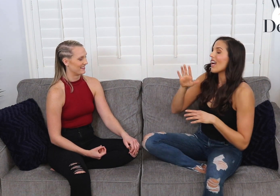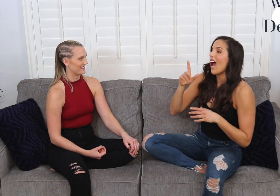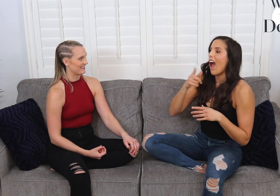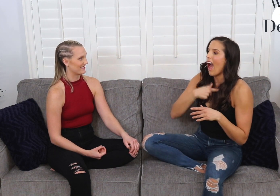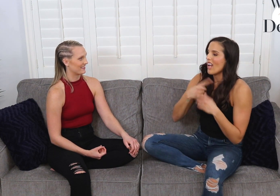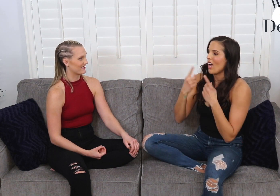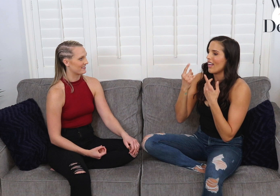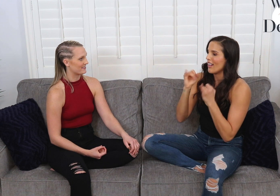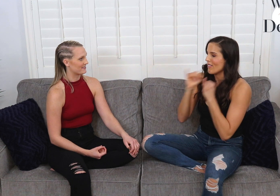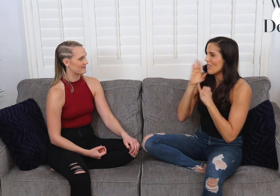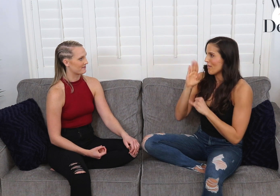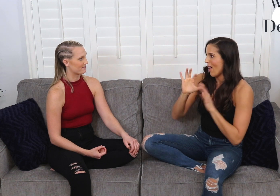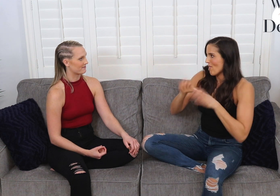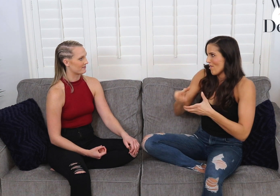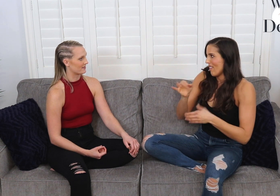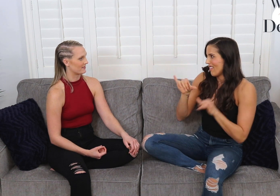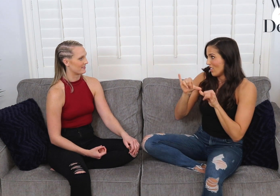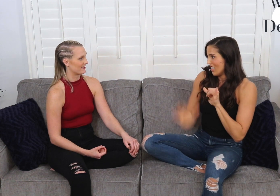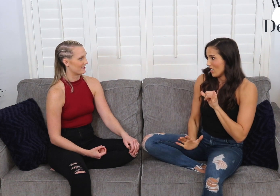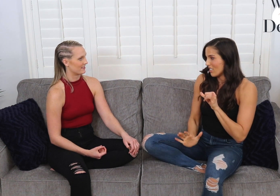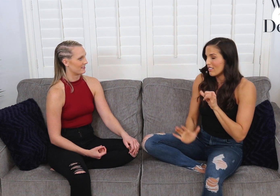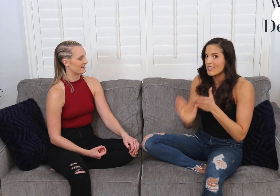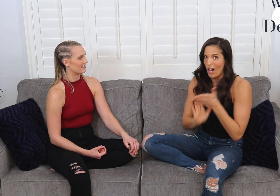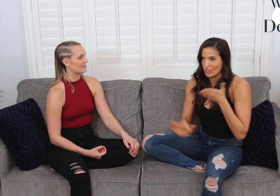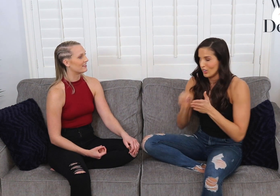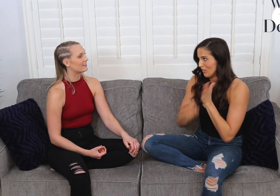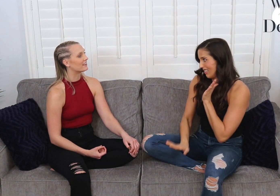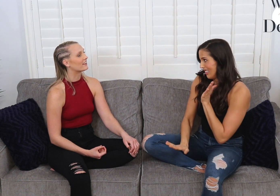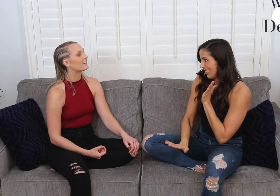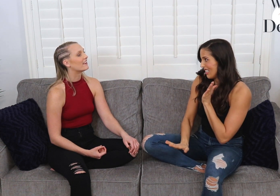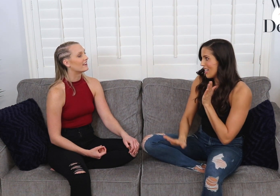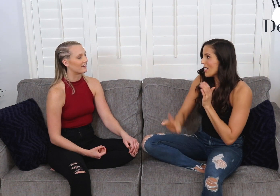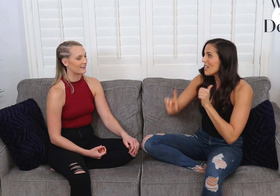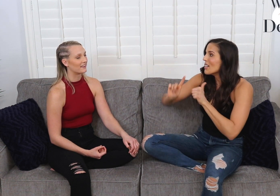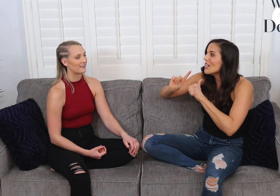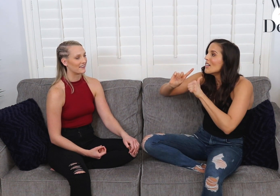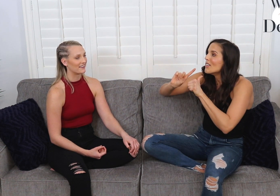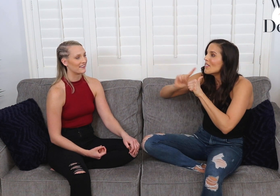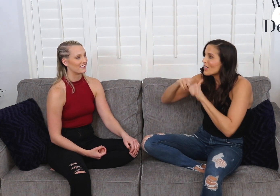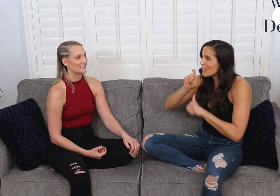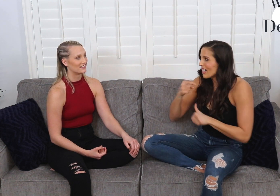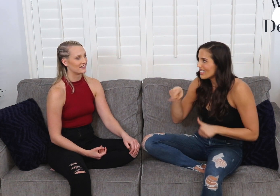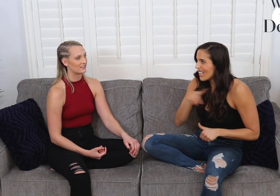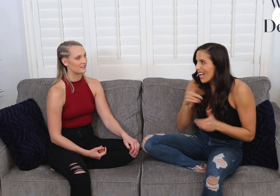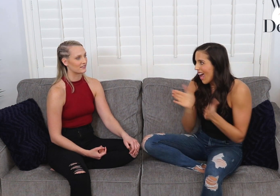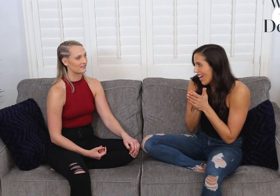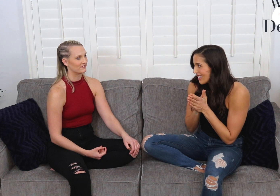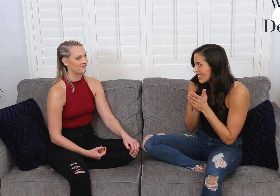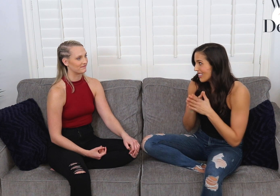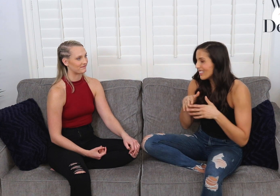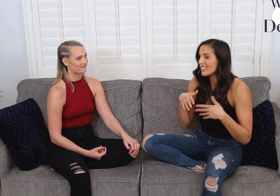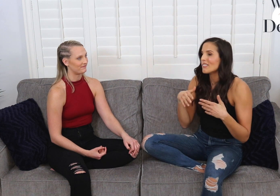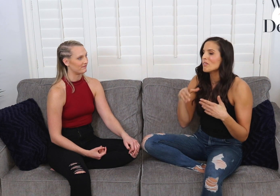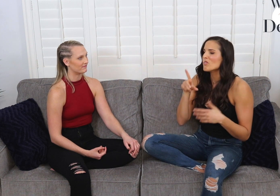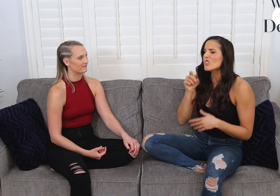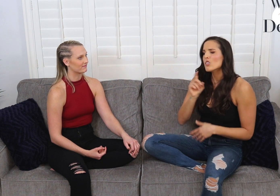I was being interviewed by a group of engineers, college students, and the first question they asked me was,